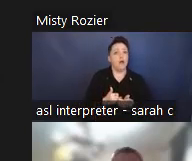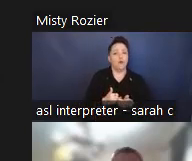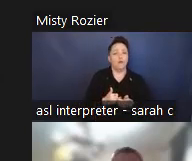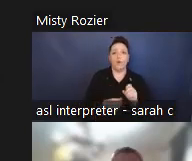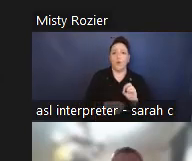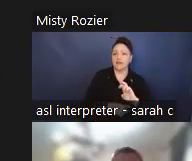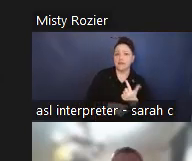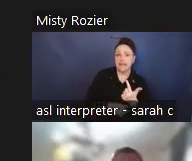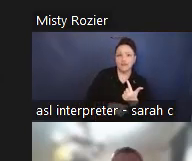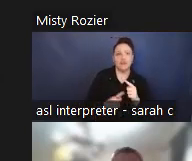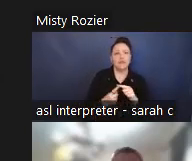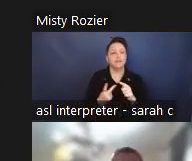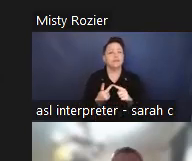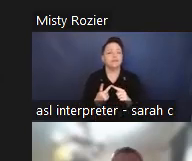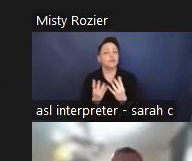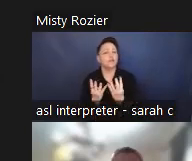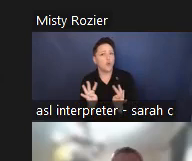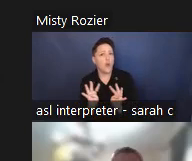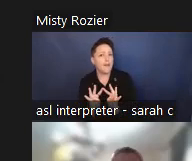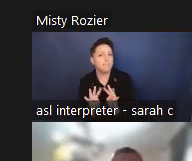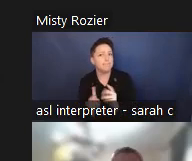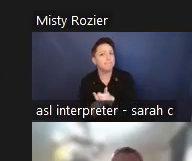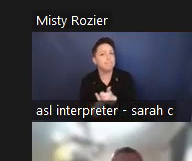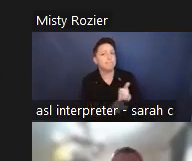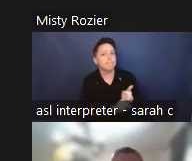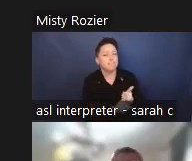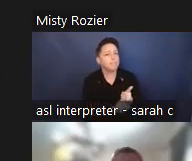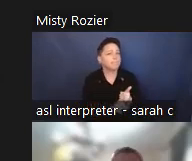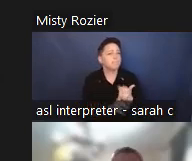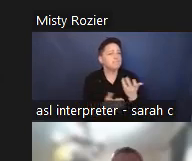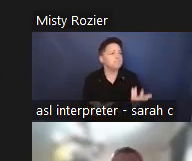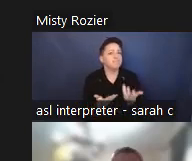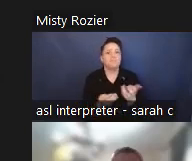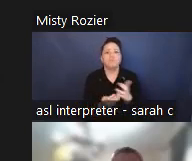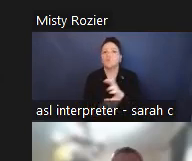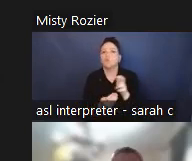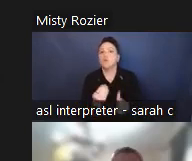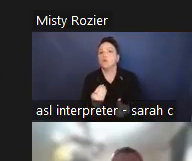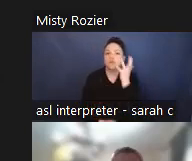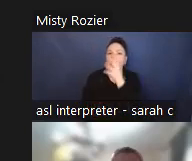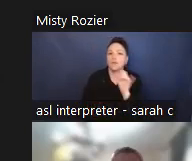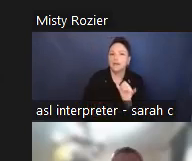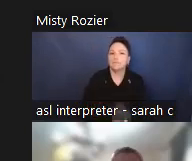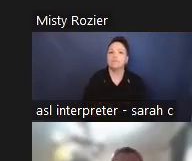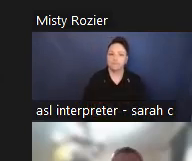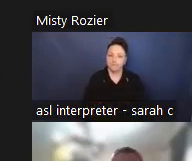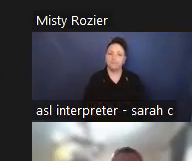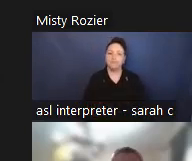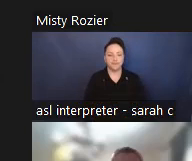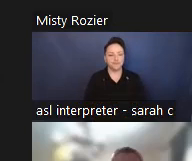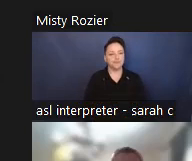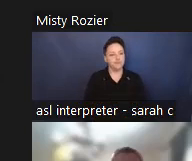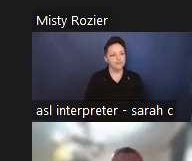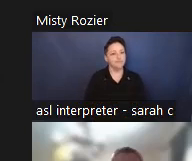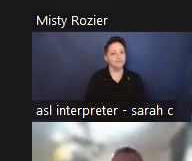sharing and these race horses and developing the programs and then as the year continues